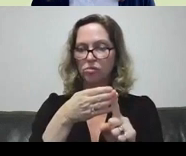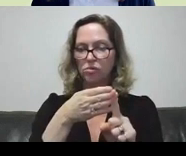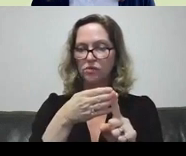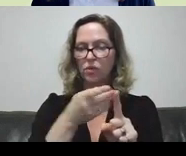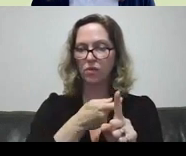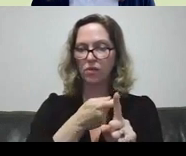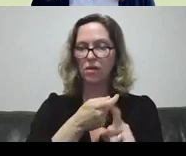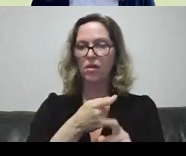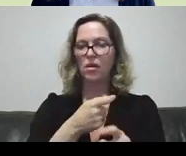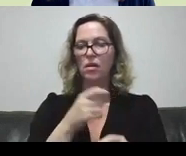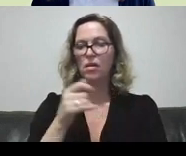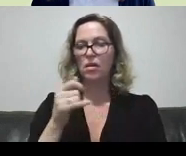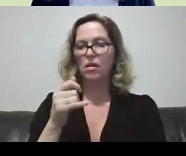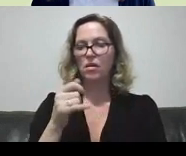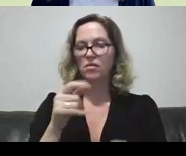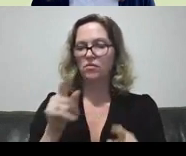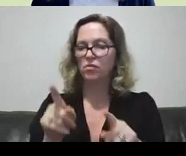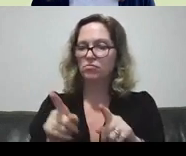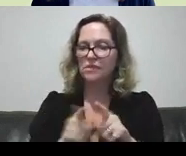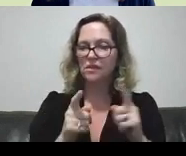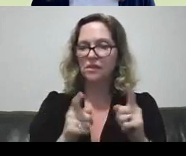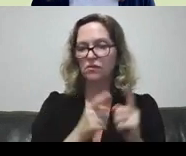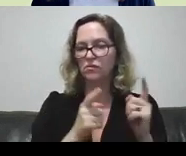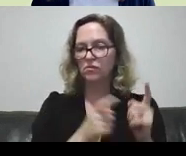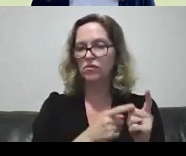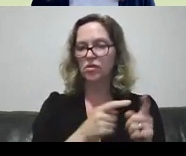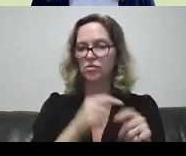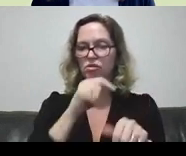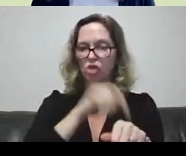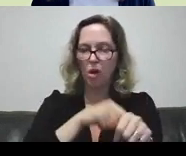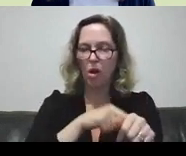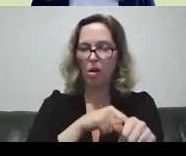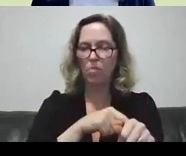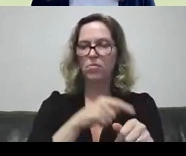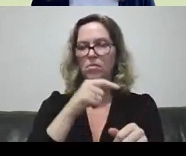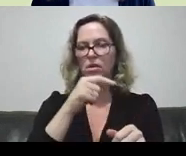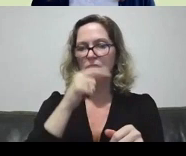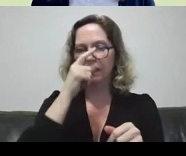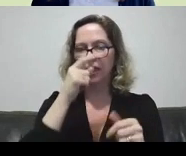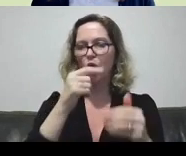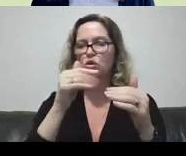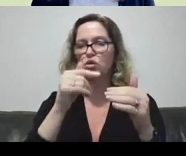following stages and be ready to be implement the next stage. Jo, what's